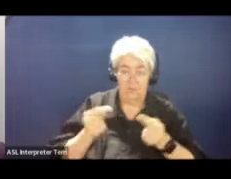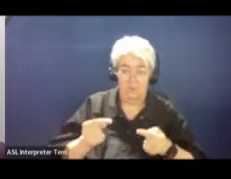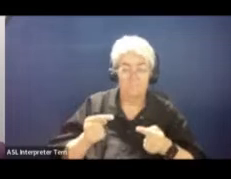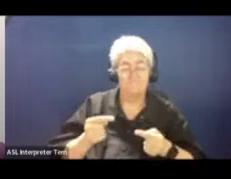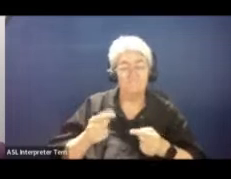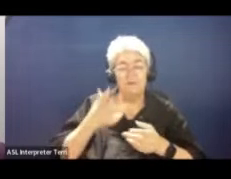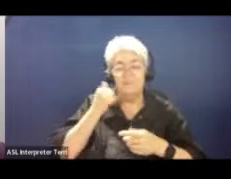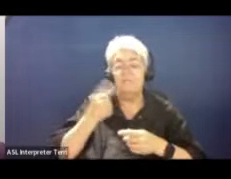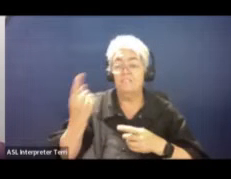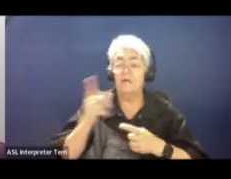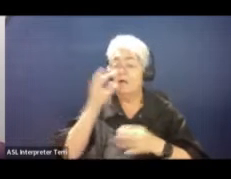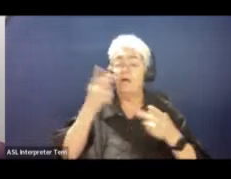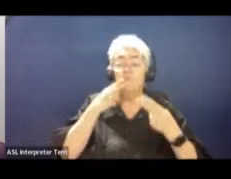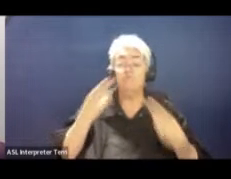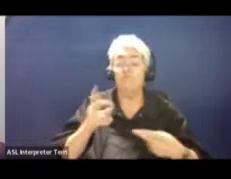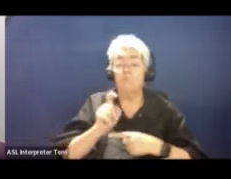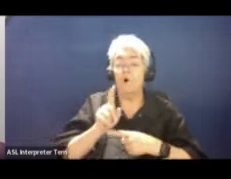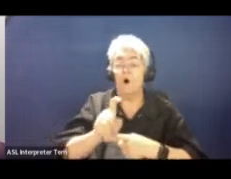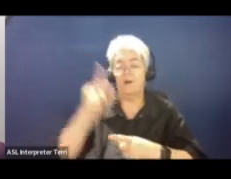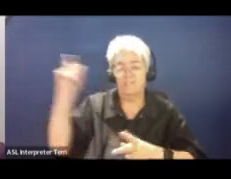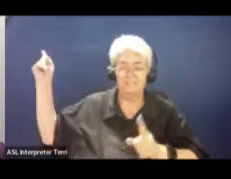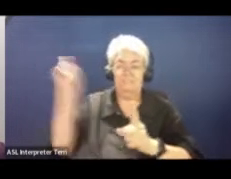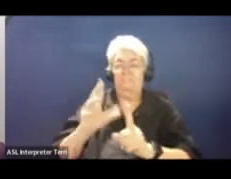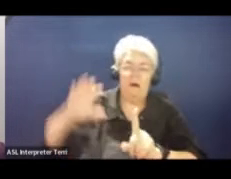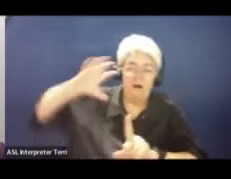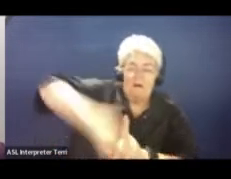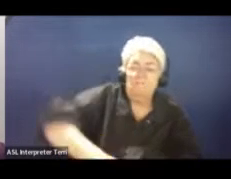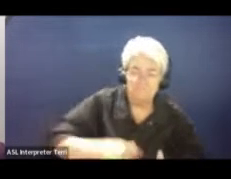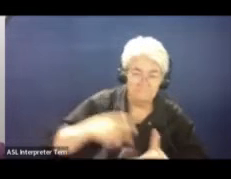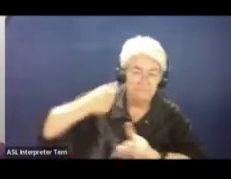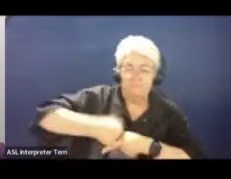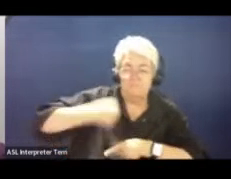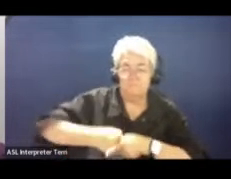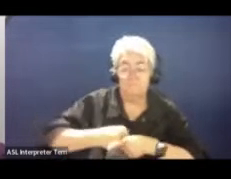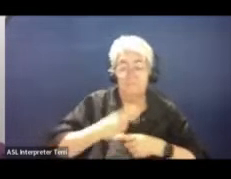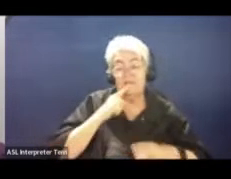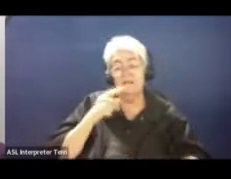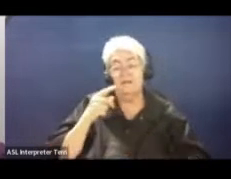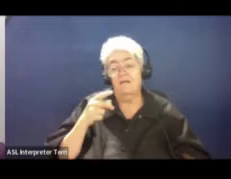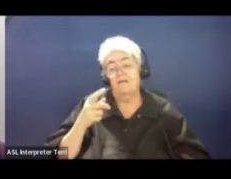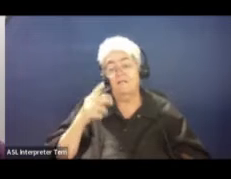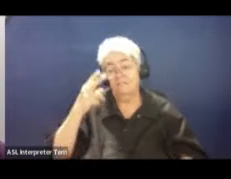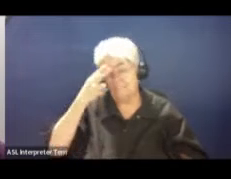assaults, substance overdoses and suicide attempts. Whereas